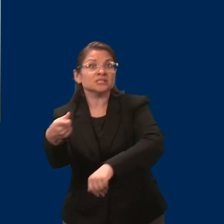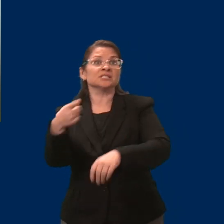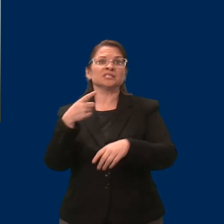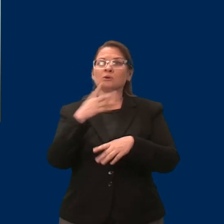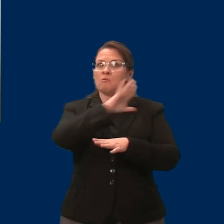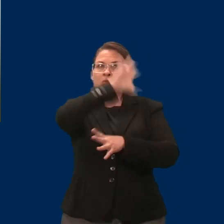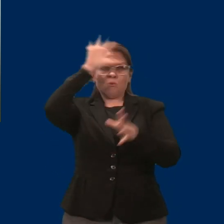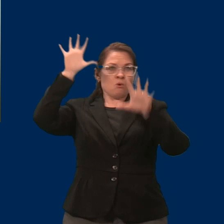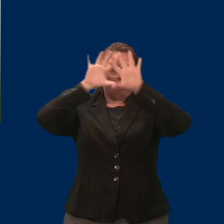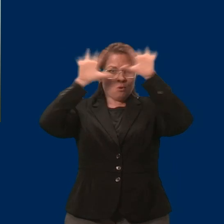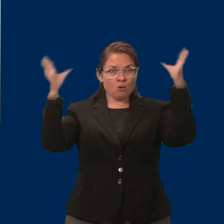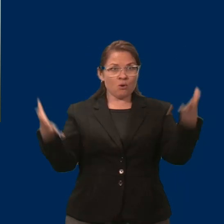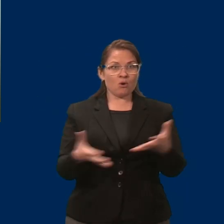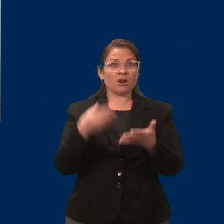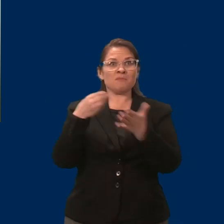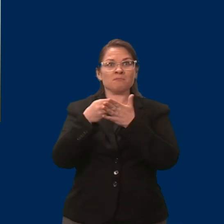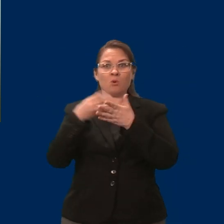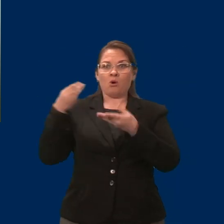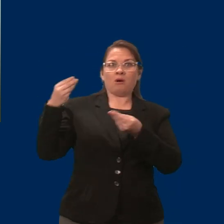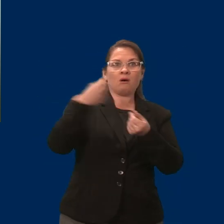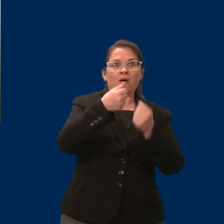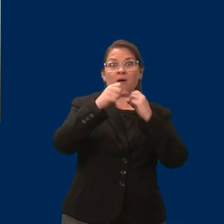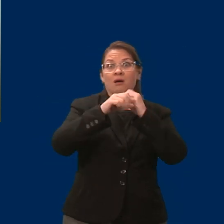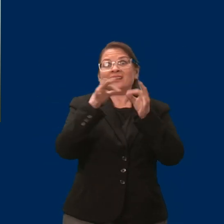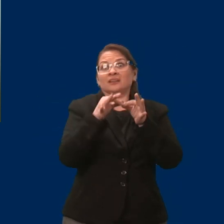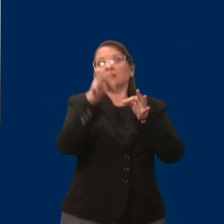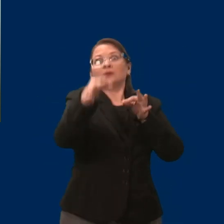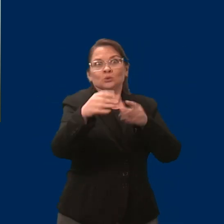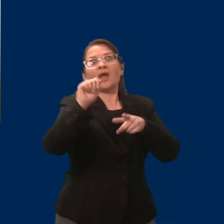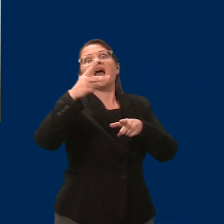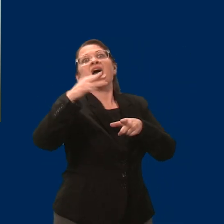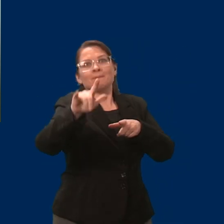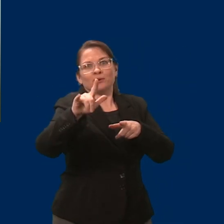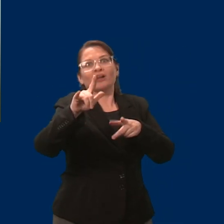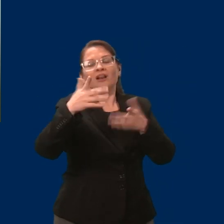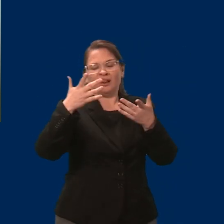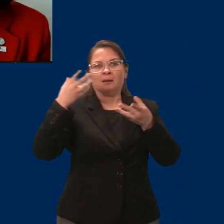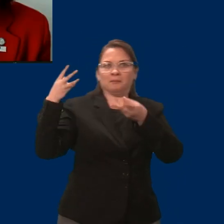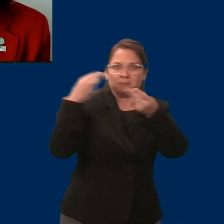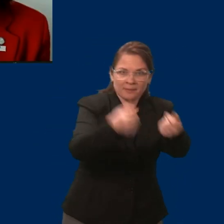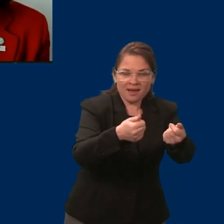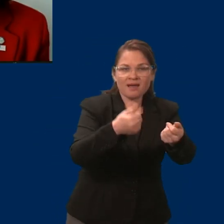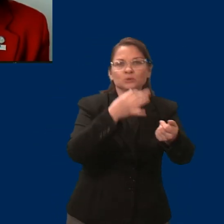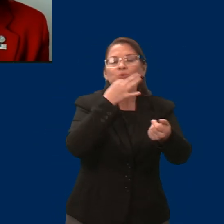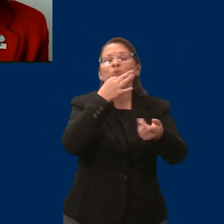will be helpful, too. So these are all things that I think will be incredibly helpful.